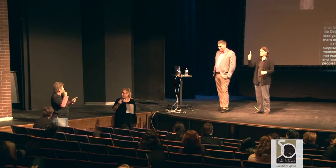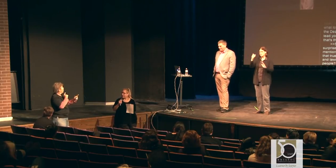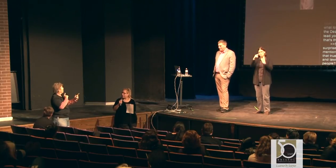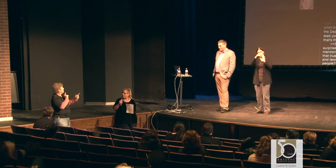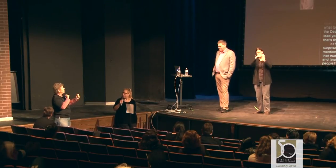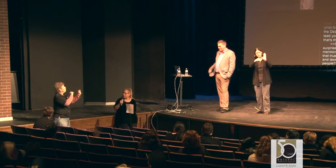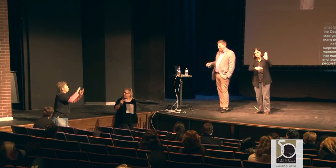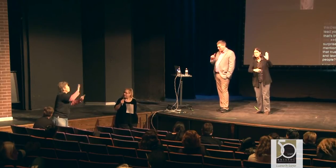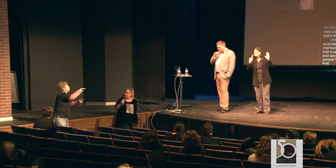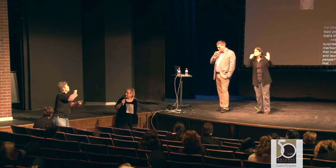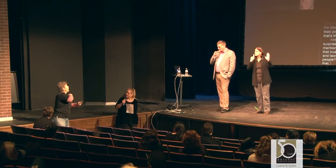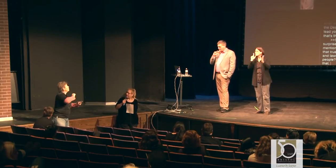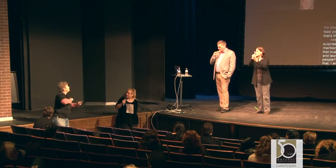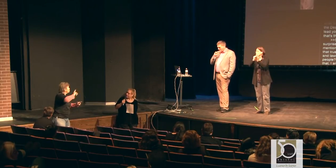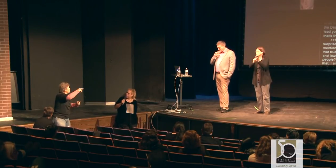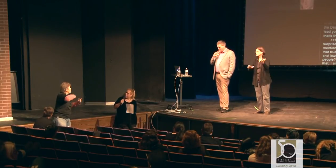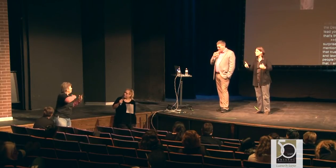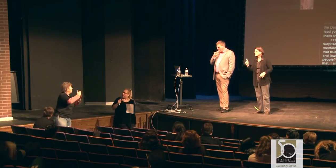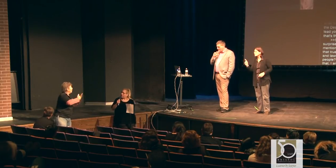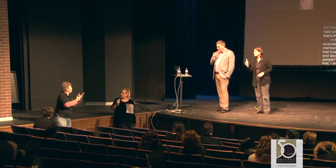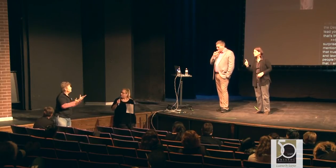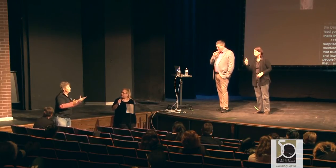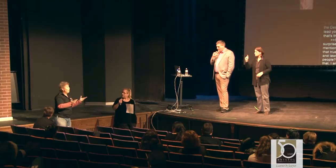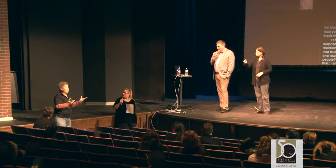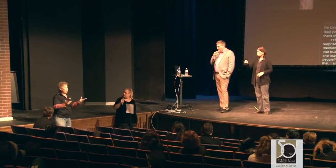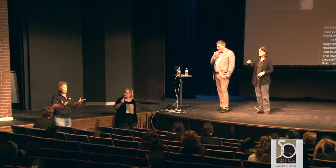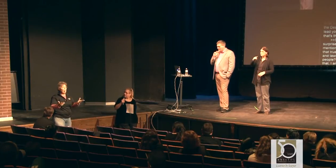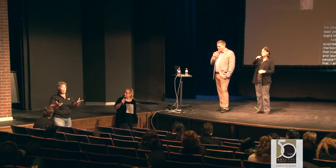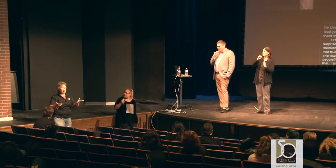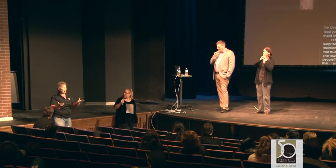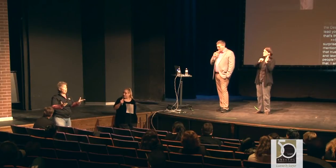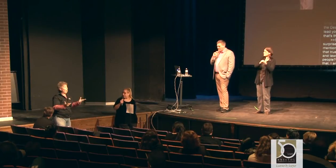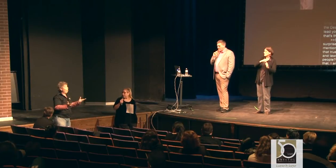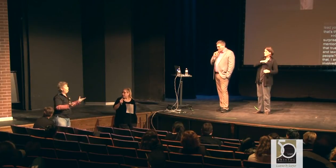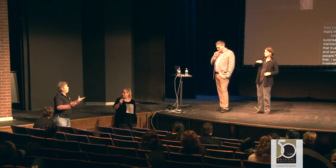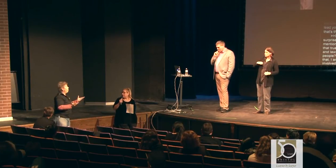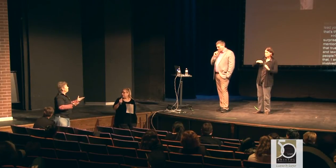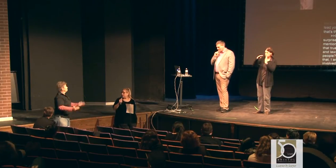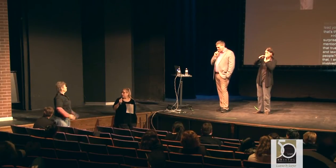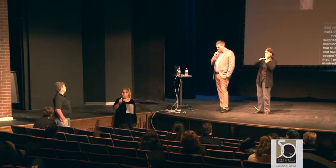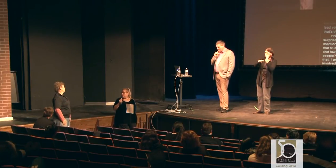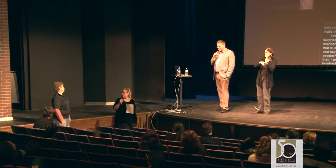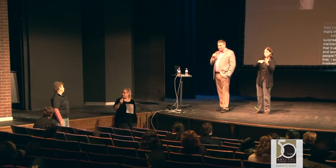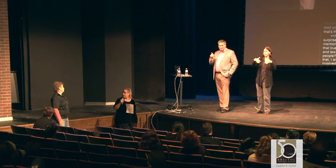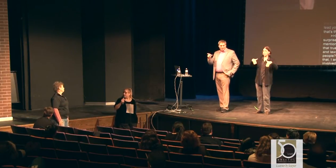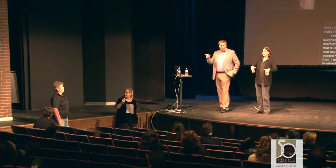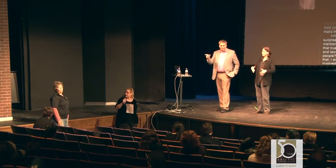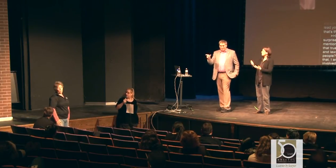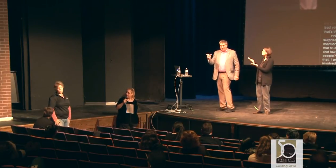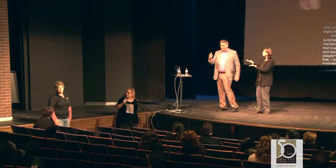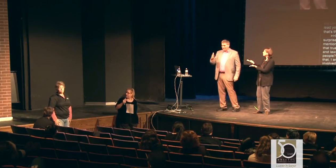that, I am wondering why they aren't more involved? And sometimes, you know, the commissions of these states, they don't have a